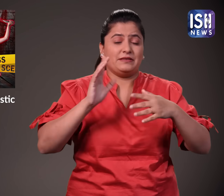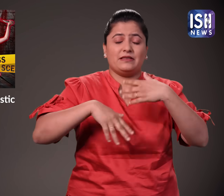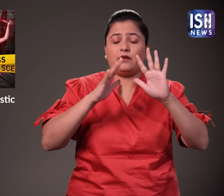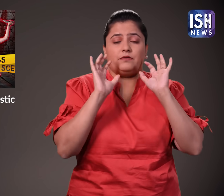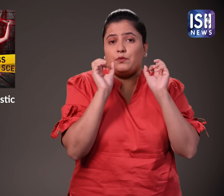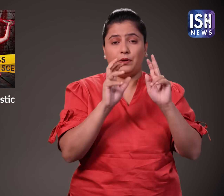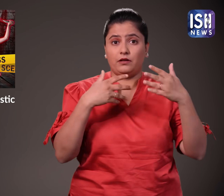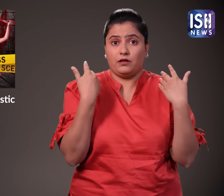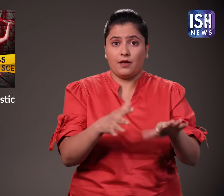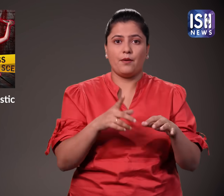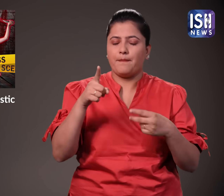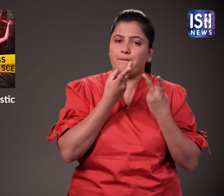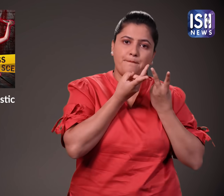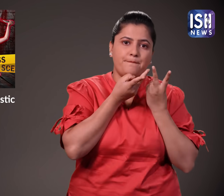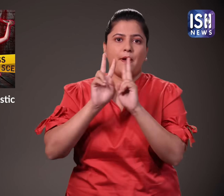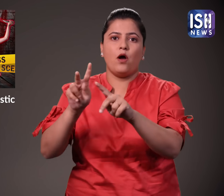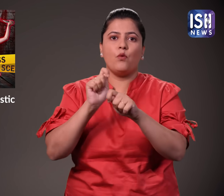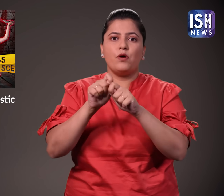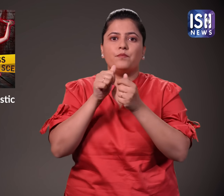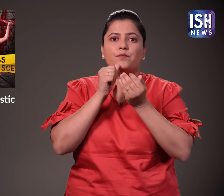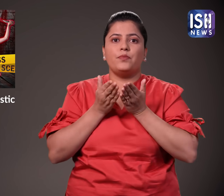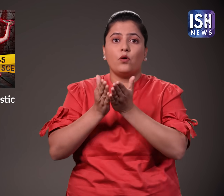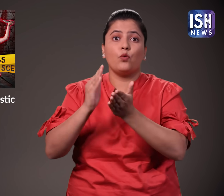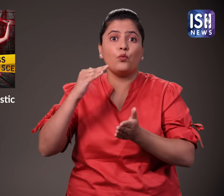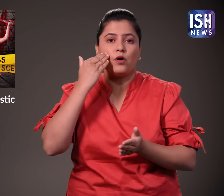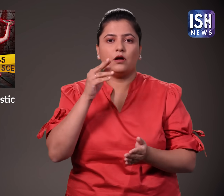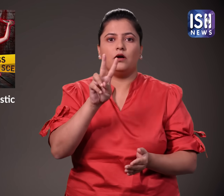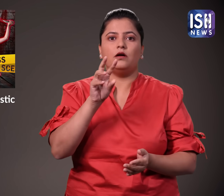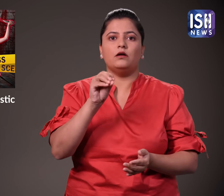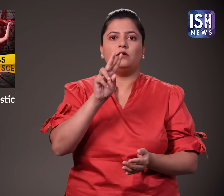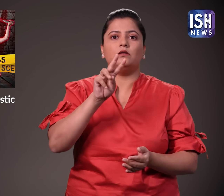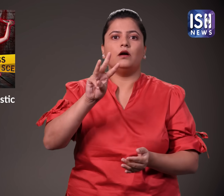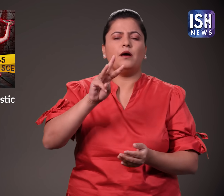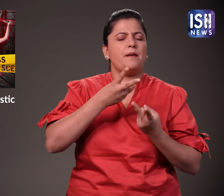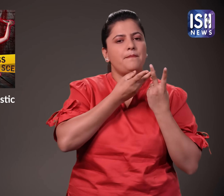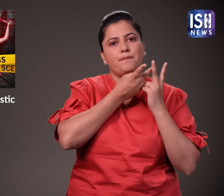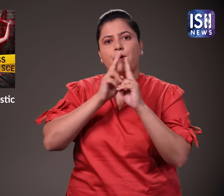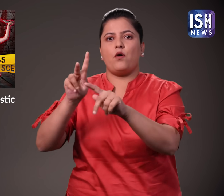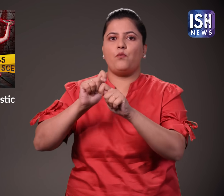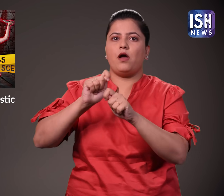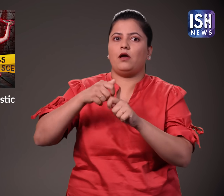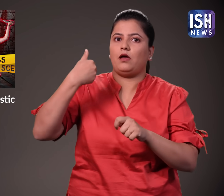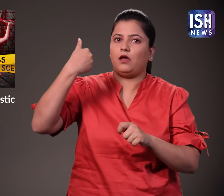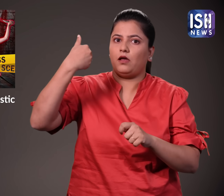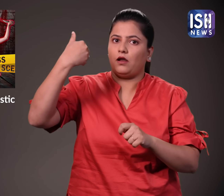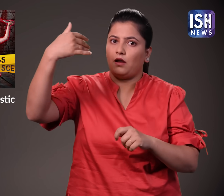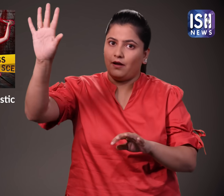However, he later decided to rejoin the merchant navy and left for the job in 2023.